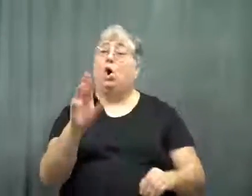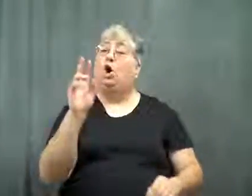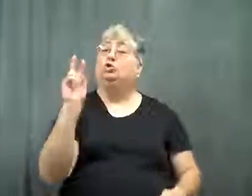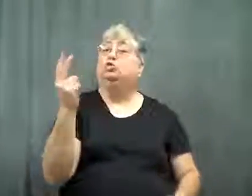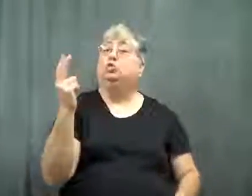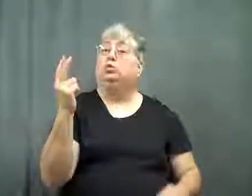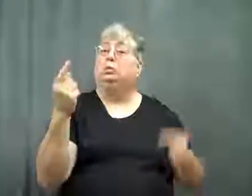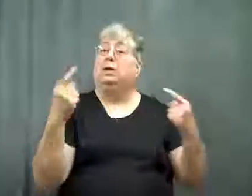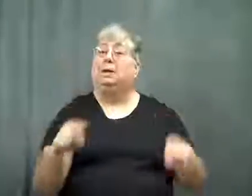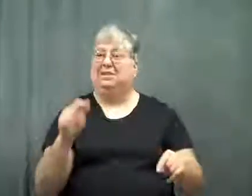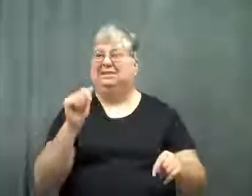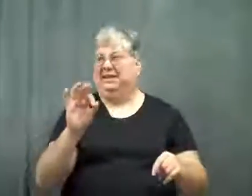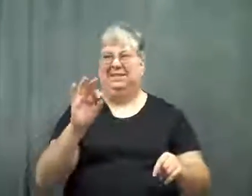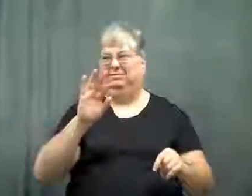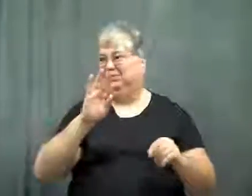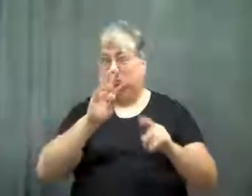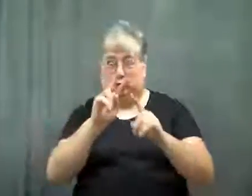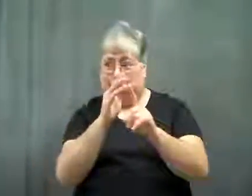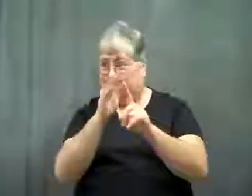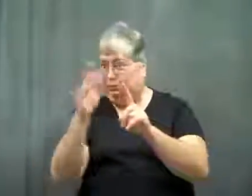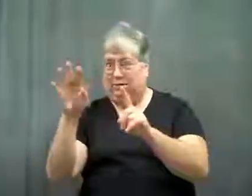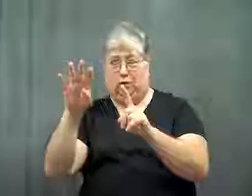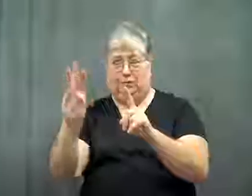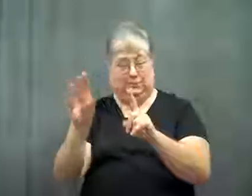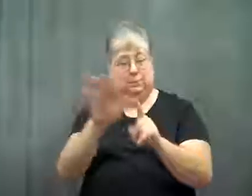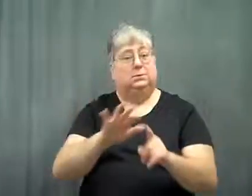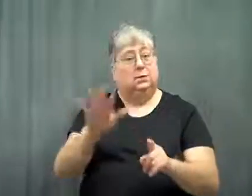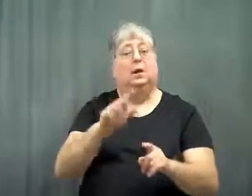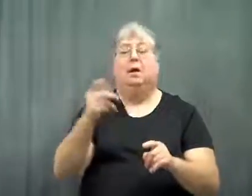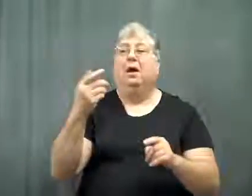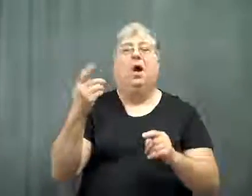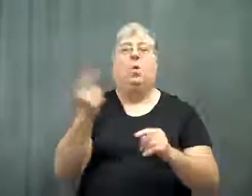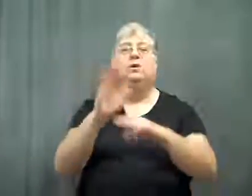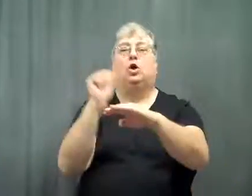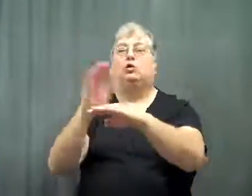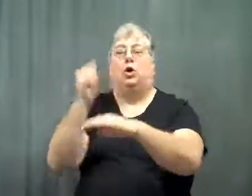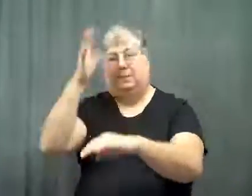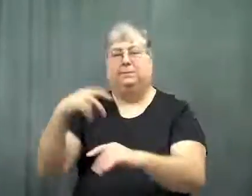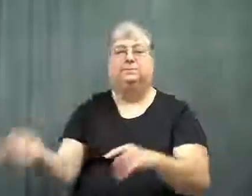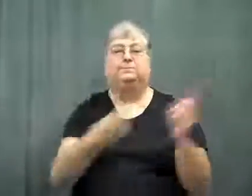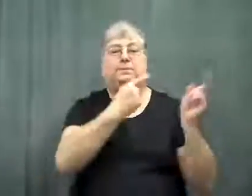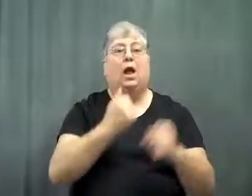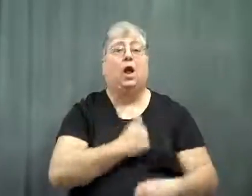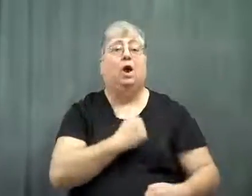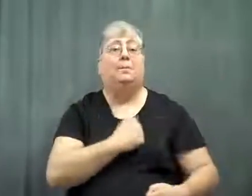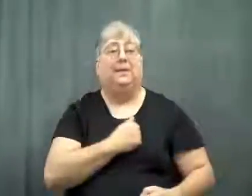During WWII, in the early 1940's, men who were drafted for the military